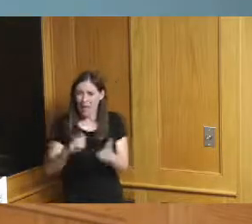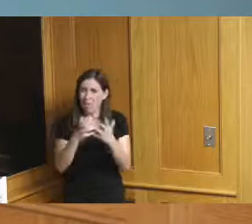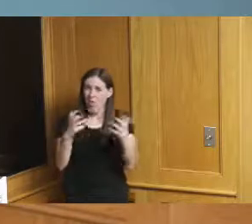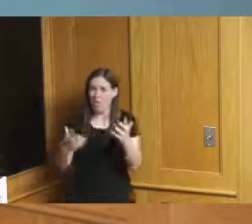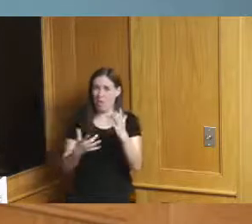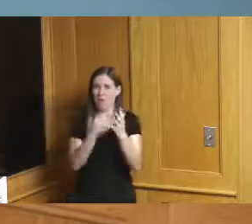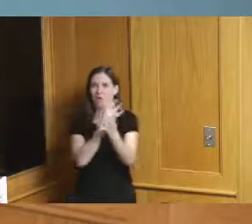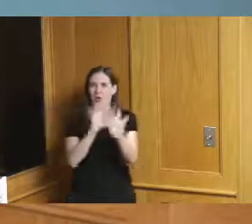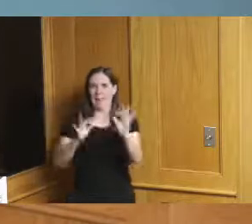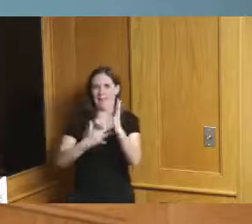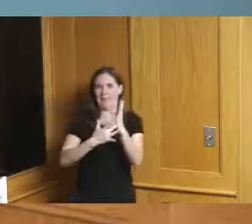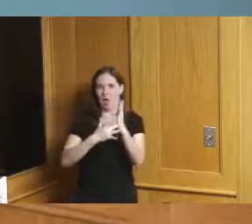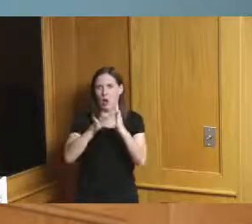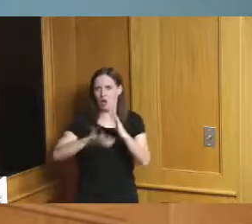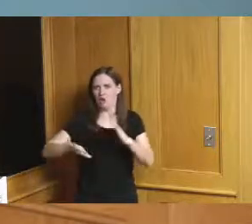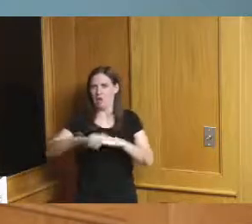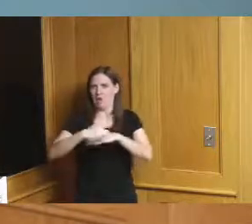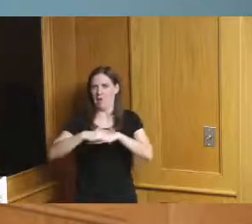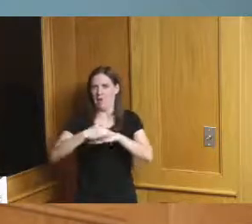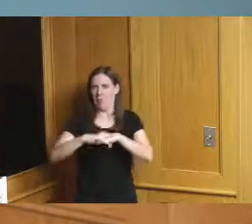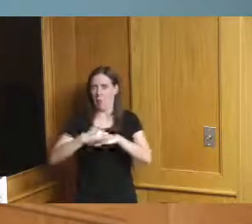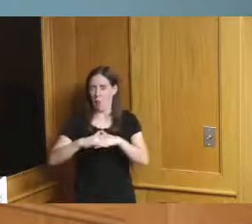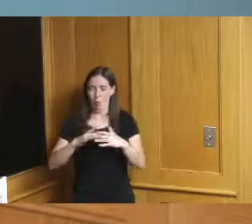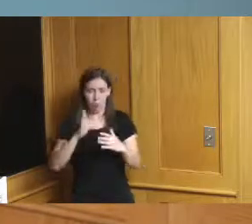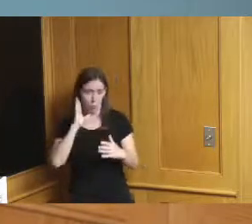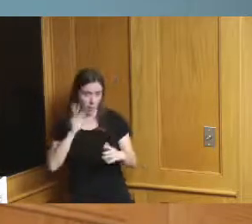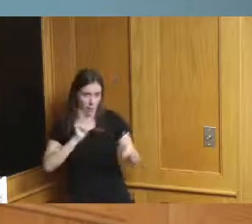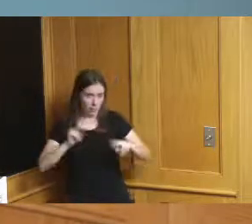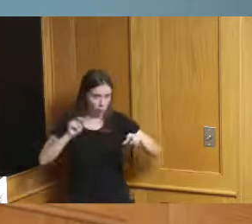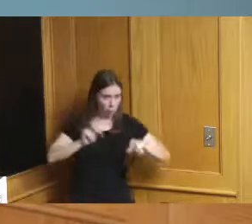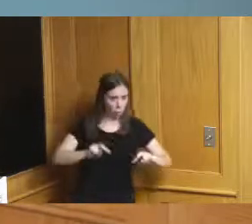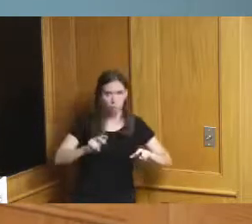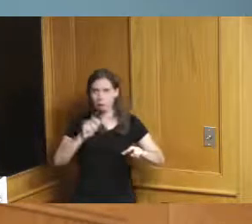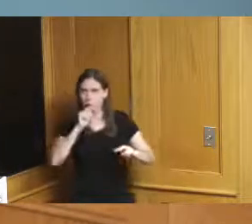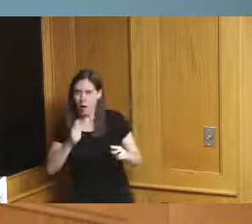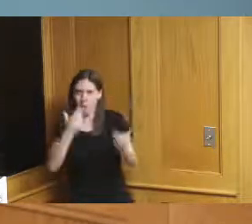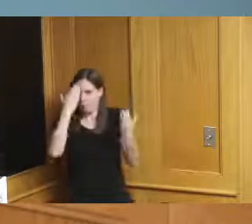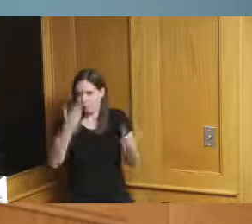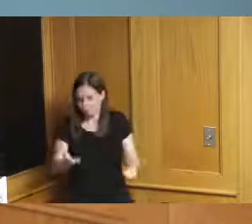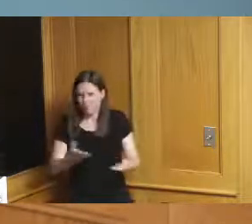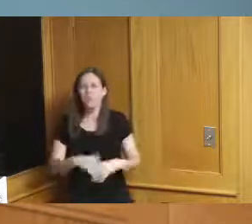those are my comments uh Madam President and look forward to getting something maybe in writing uh